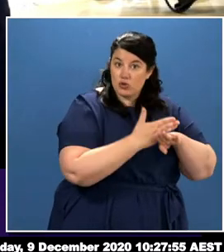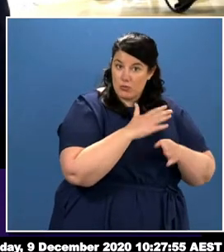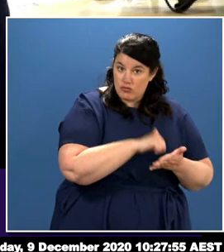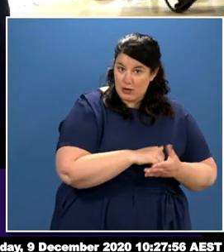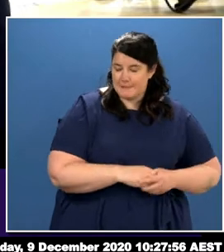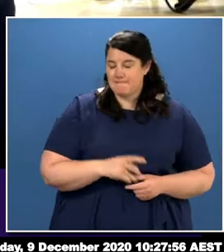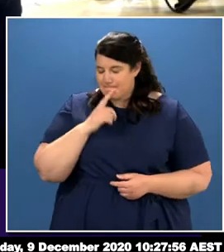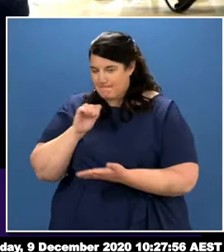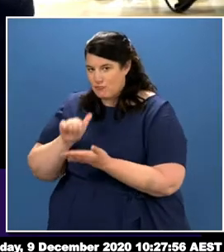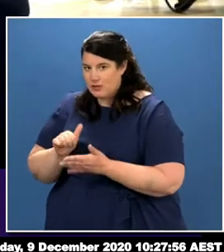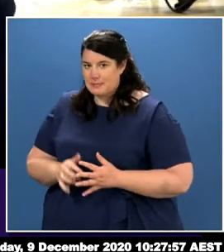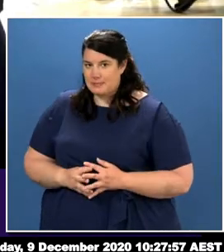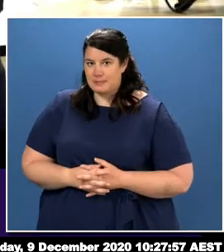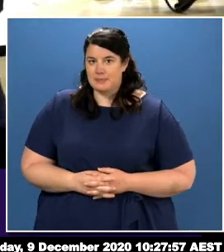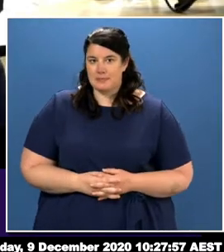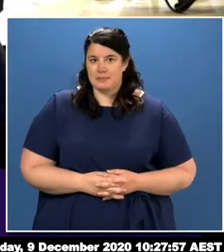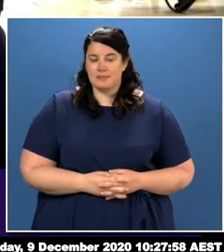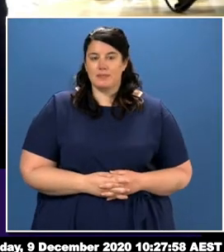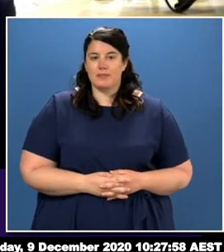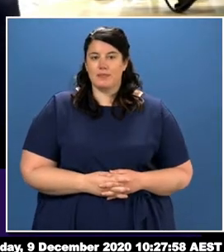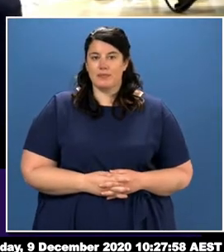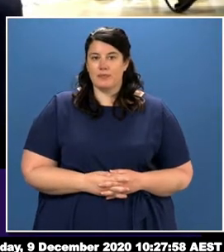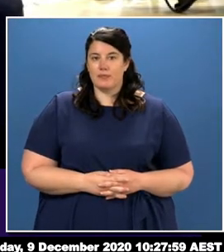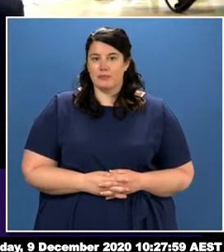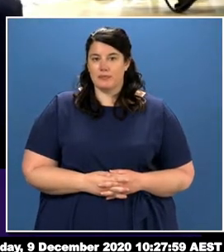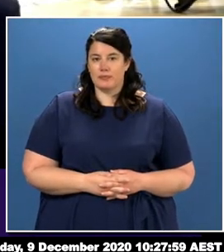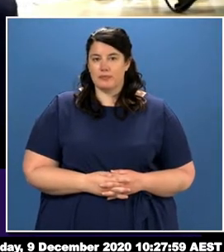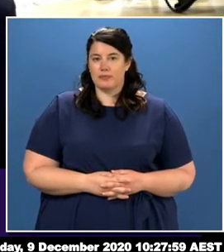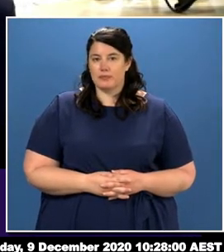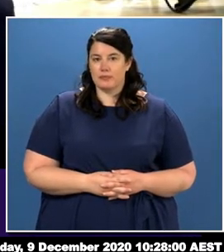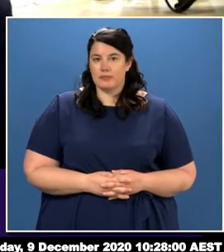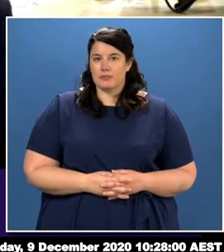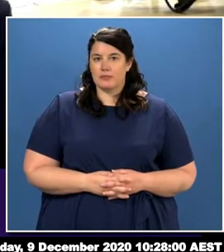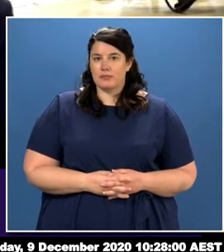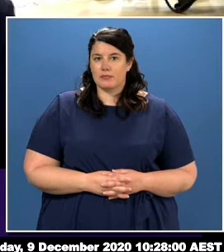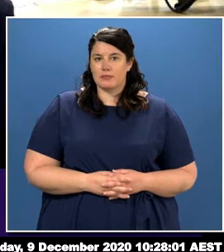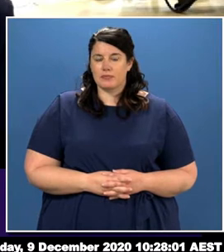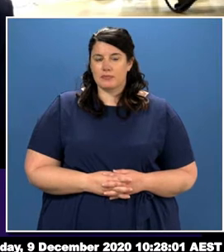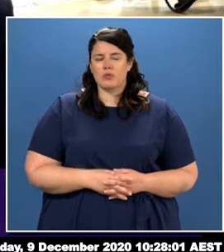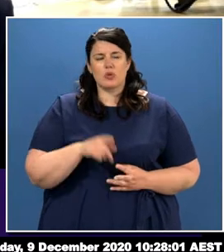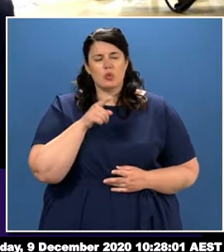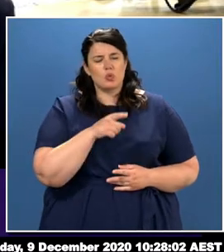Yes. You say that you were content to be treated the same as your